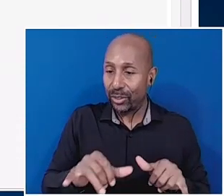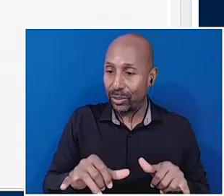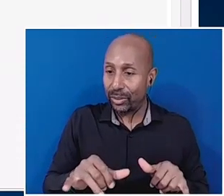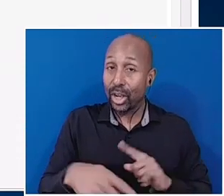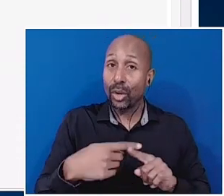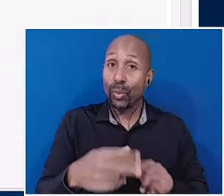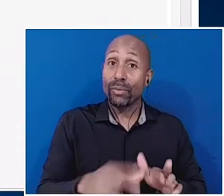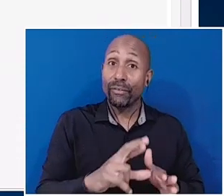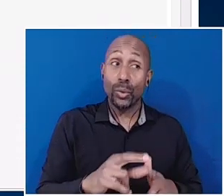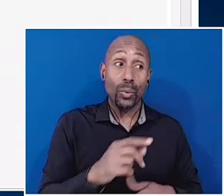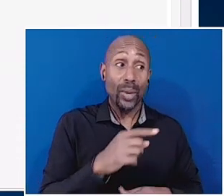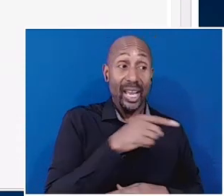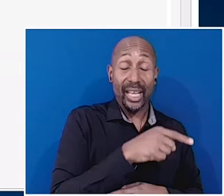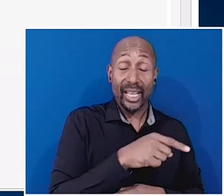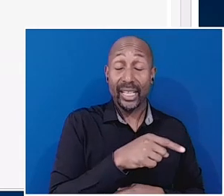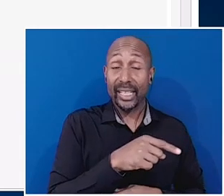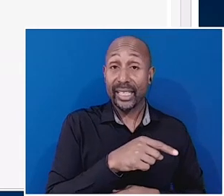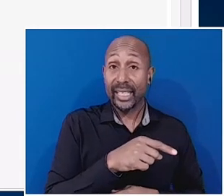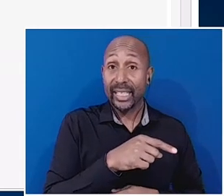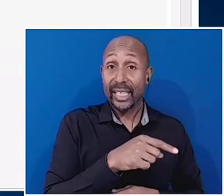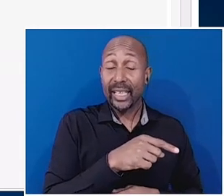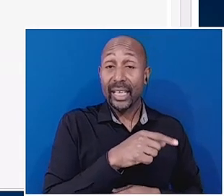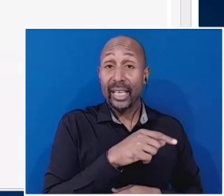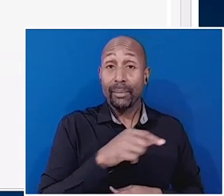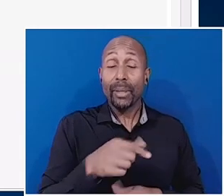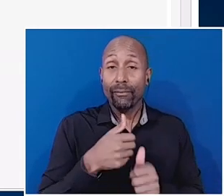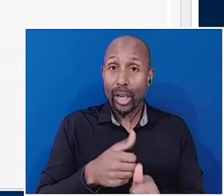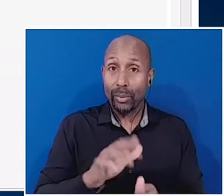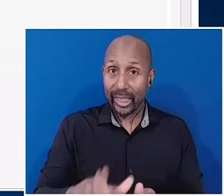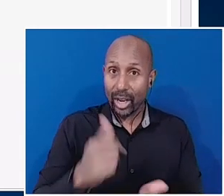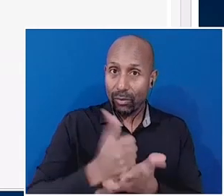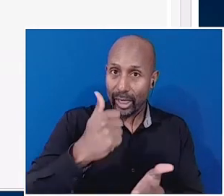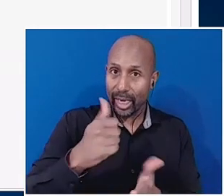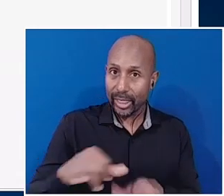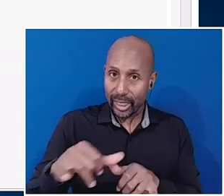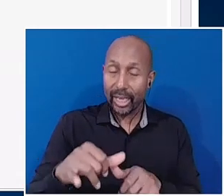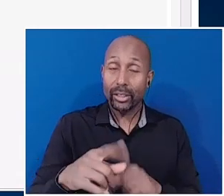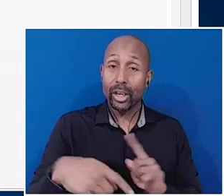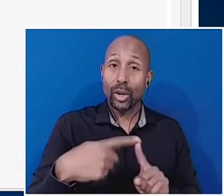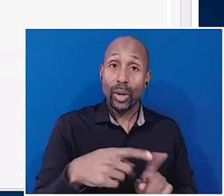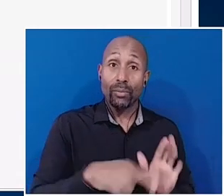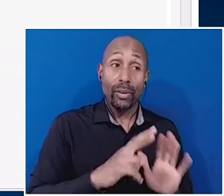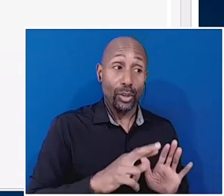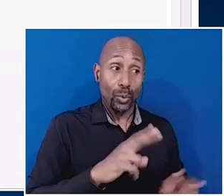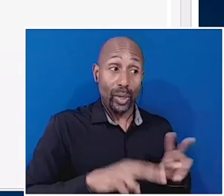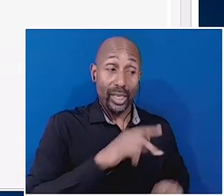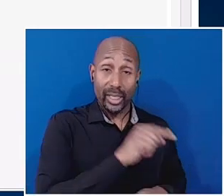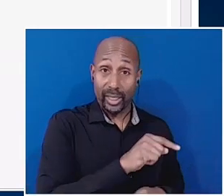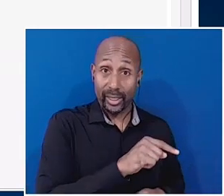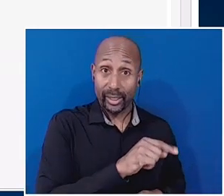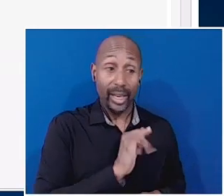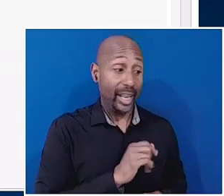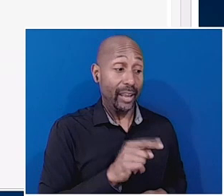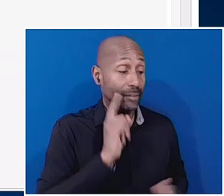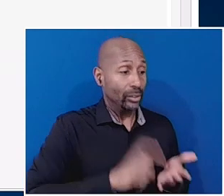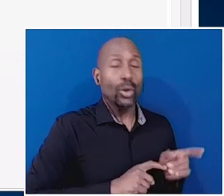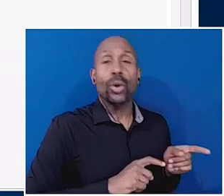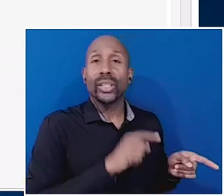the institution has this written arrangement with an ineligible entity,